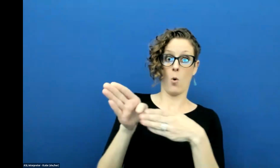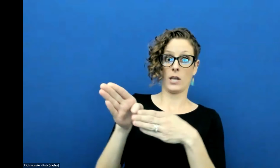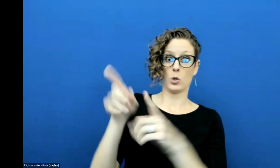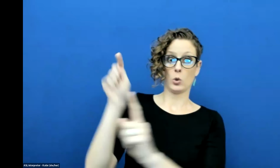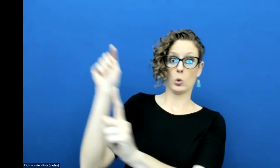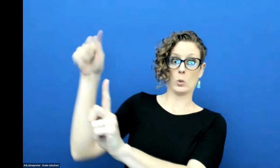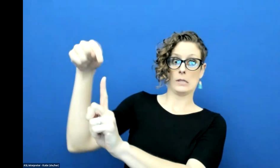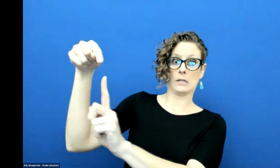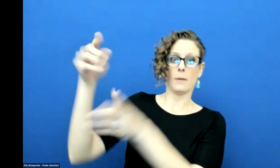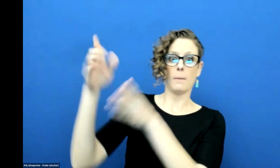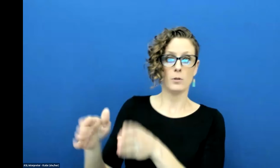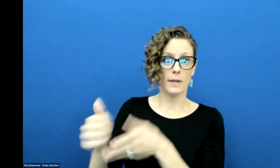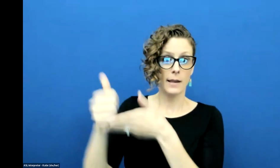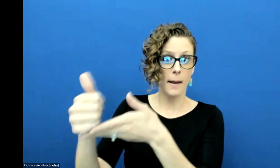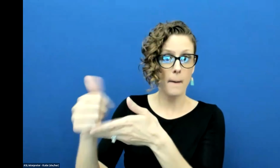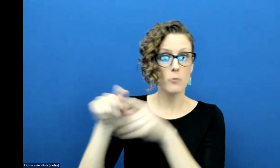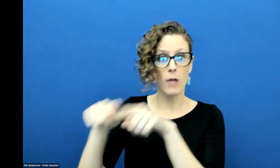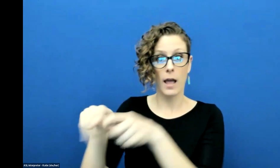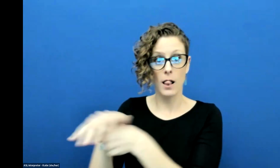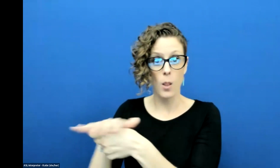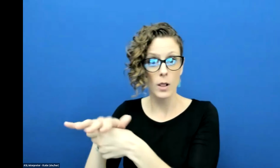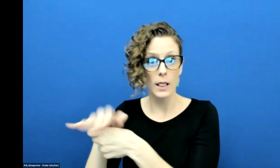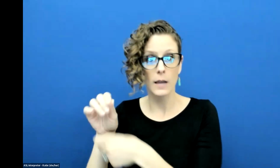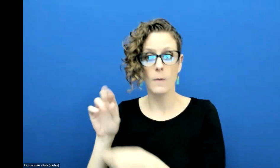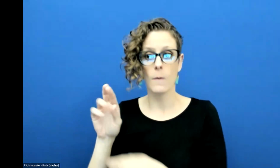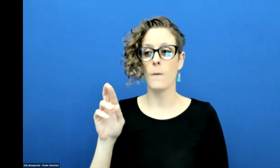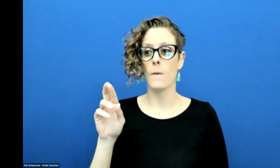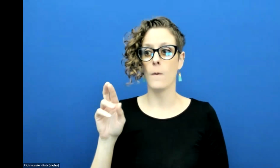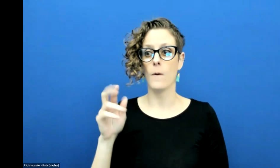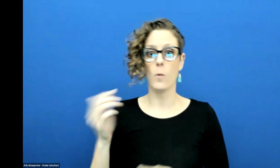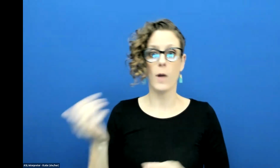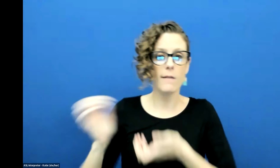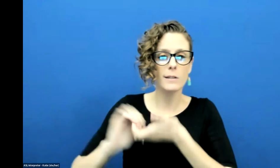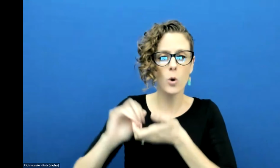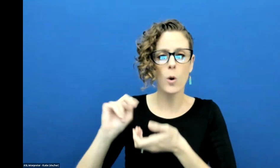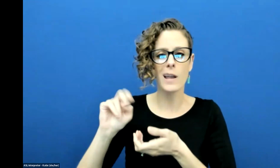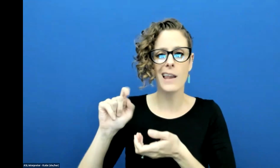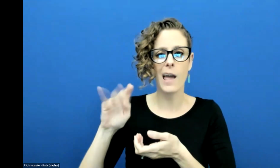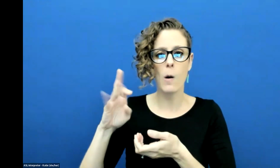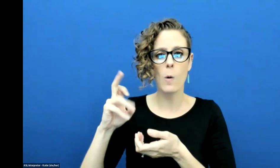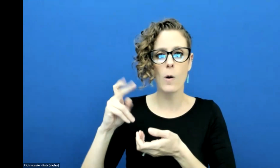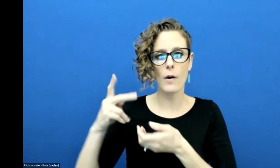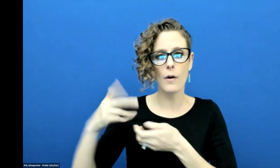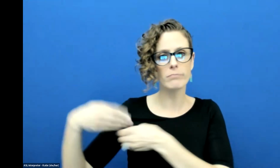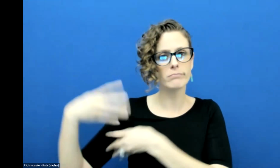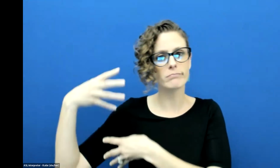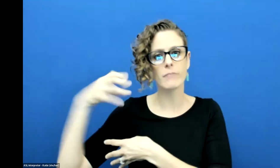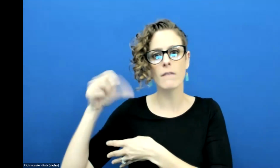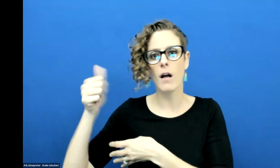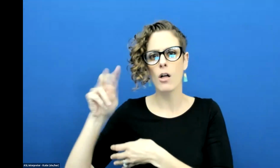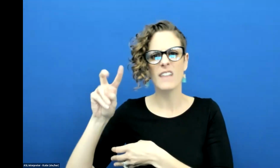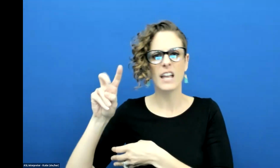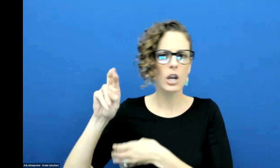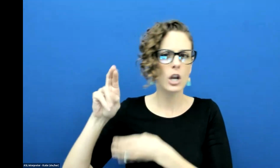can you know rely on locally we have a growing network of folks that we just introduce so yeah